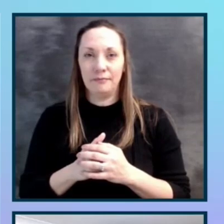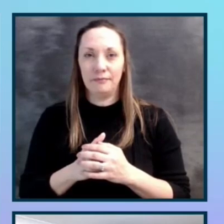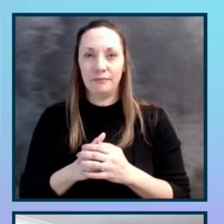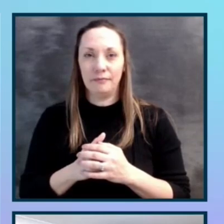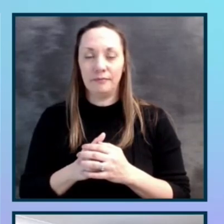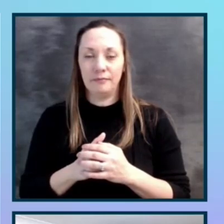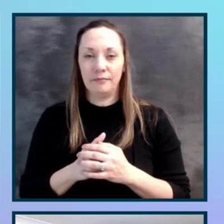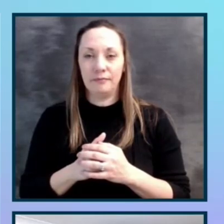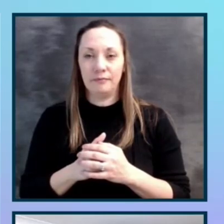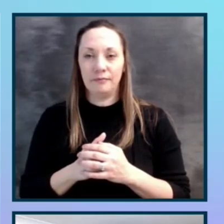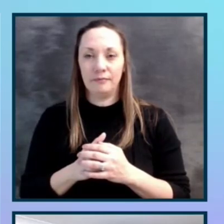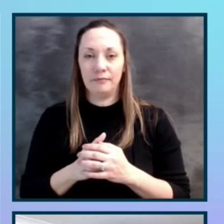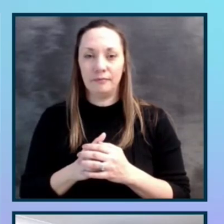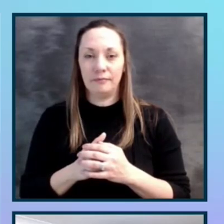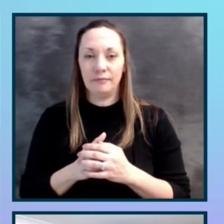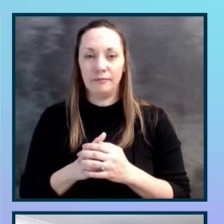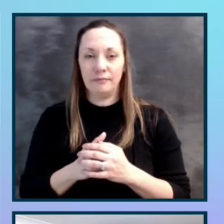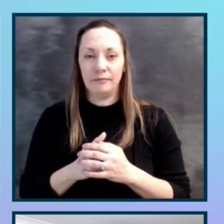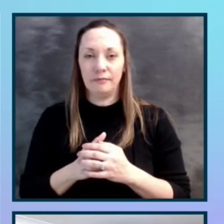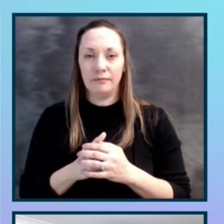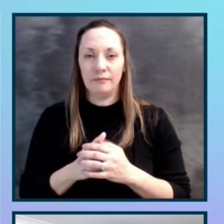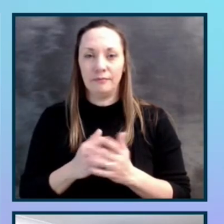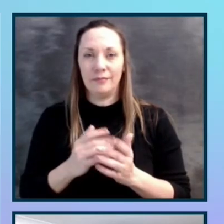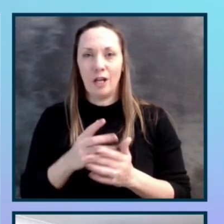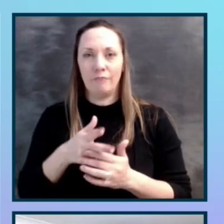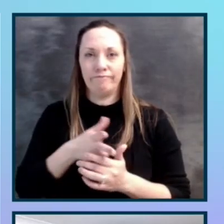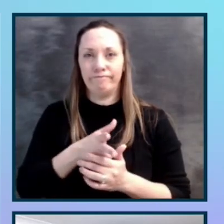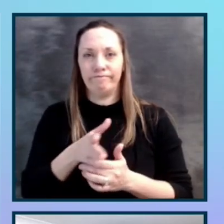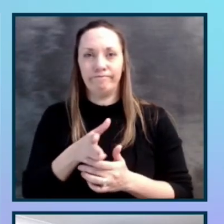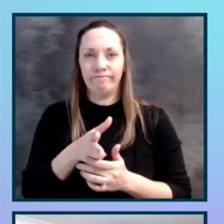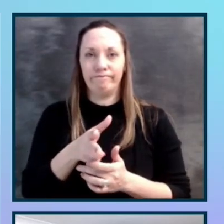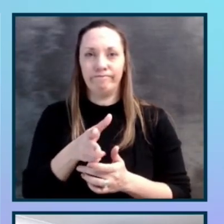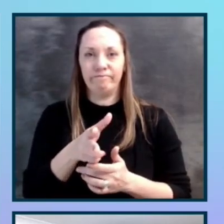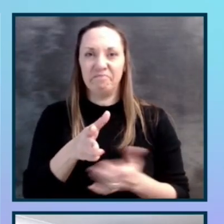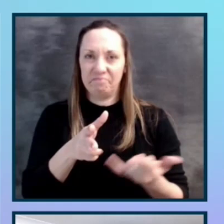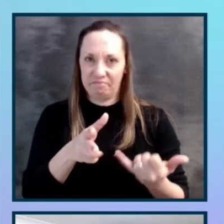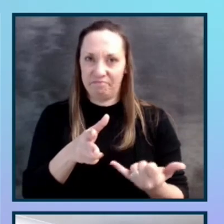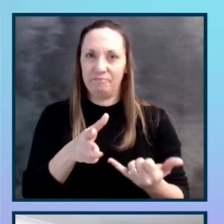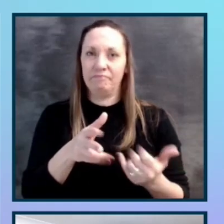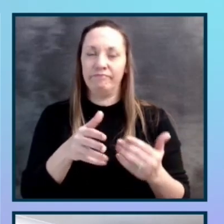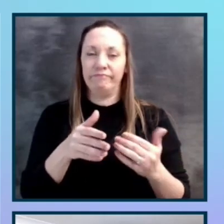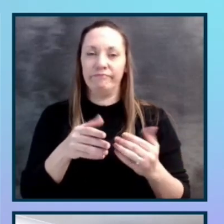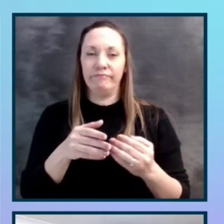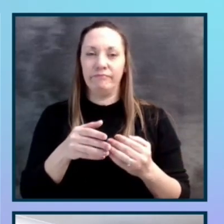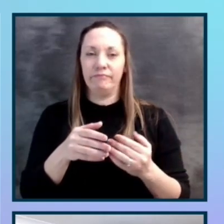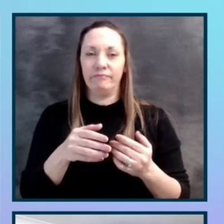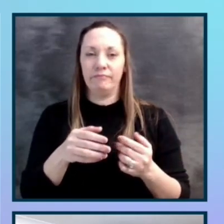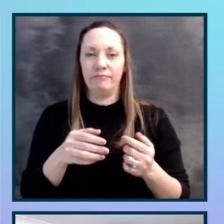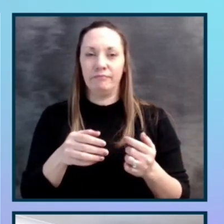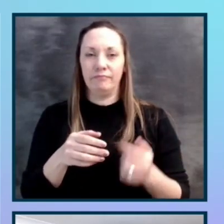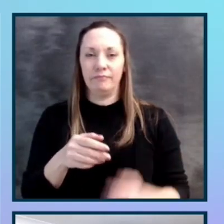Streamlining ourselves. Southwest. There we go and then just move. Southwest, Southwest. There we go.